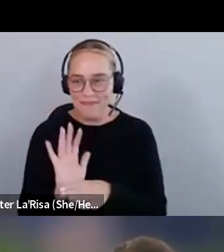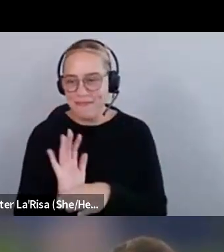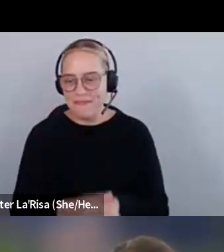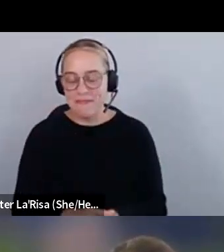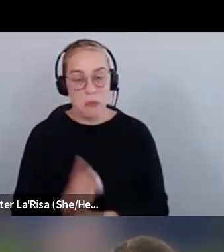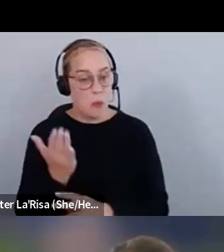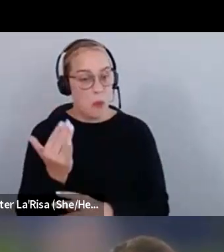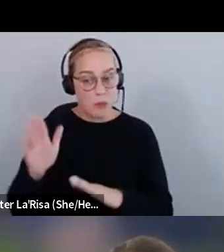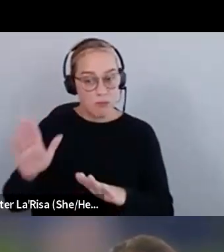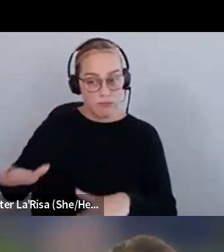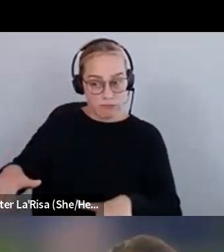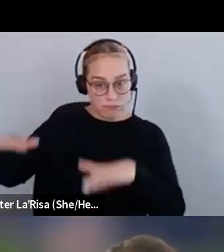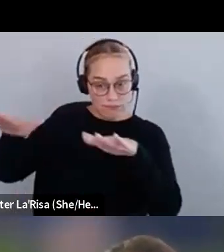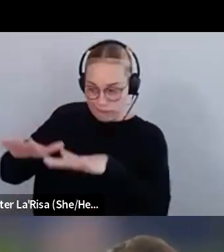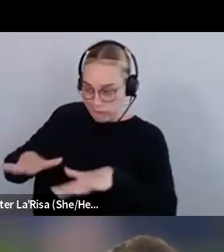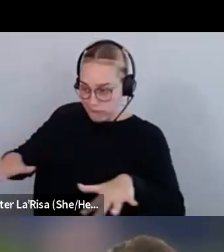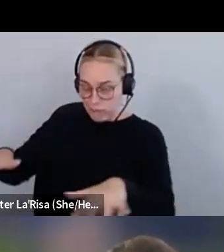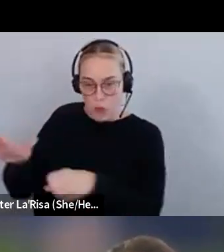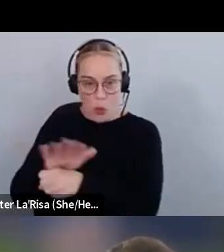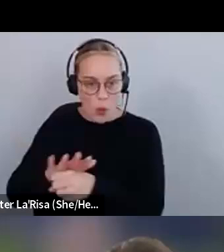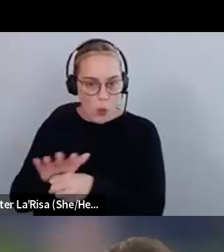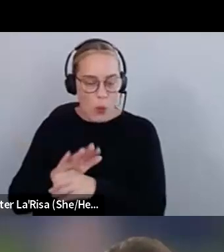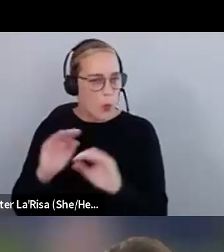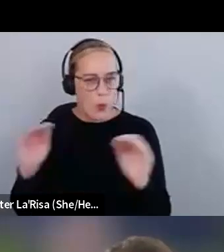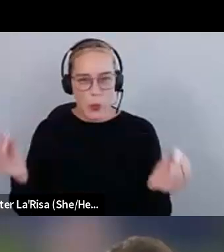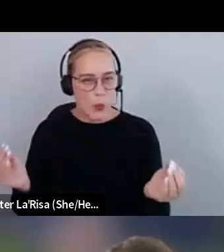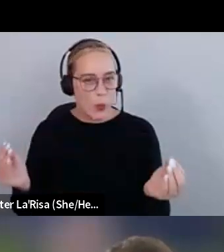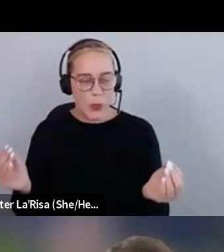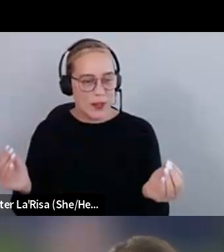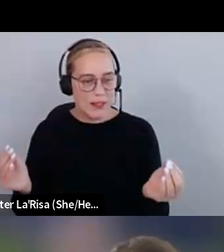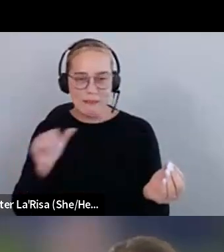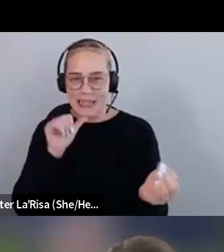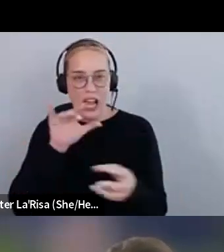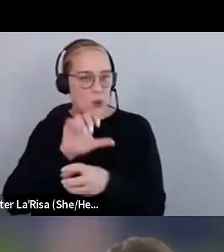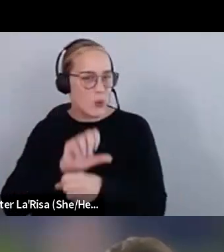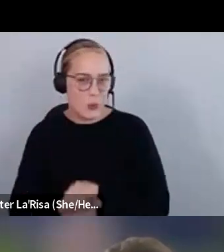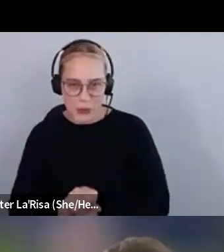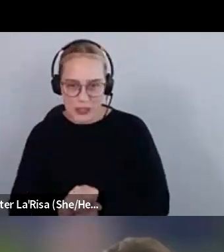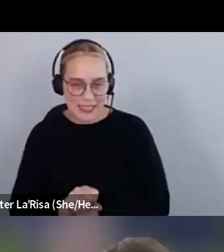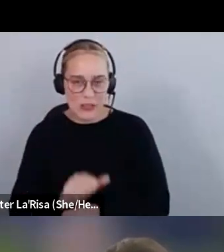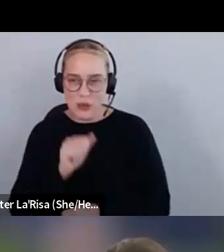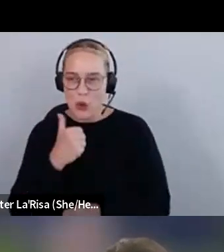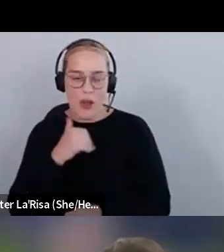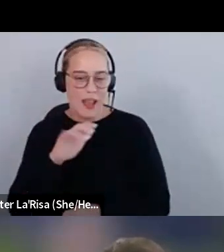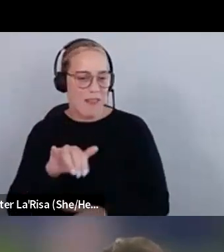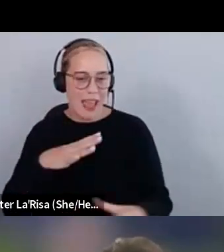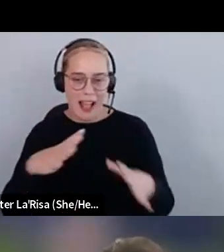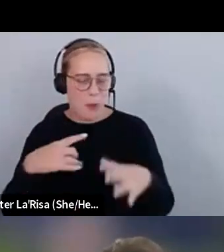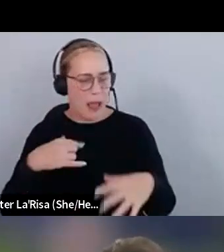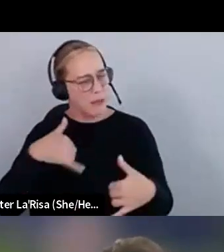: Hi everyone, I am Cece and I live in Idaho. I don't have a favorite